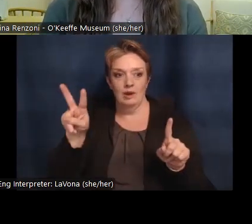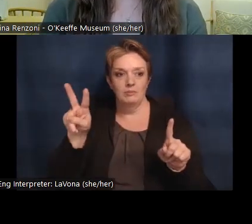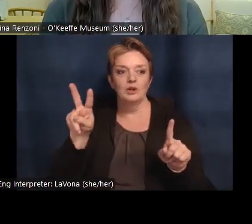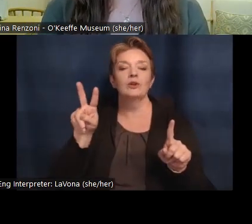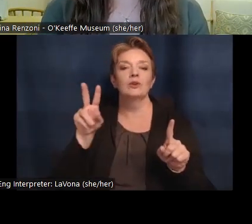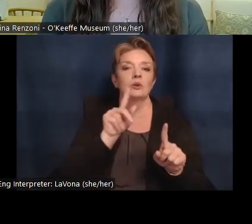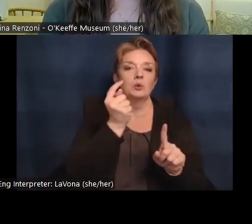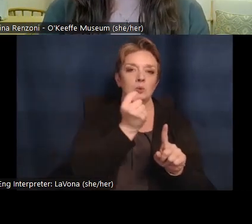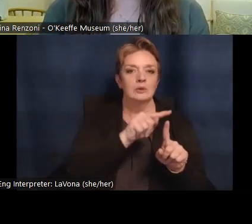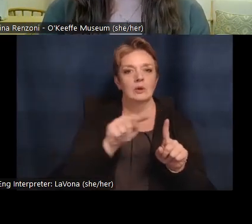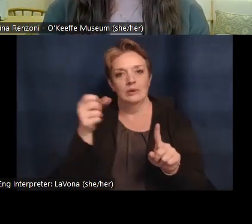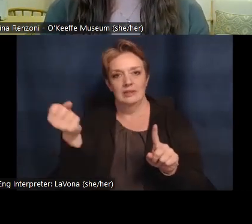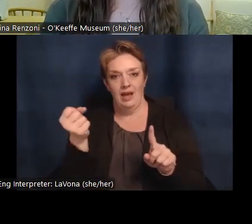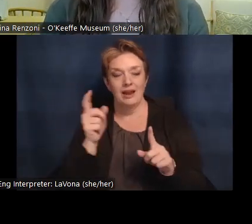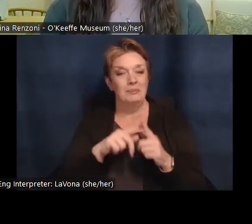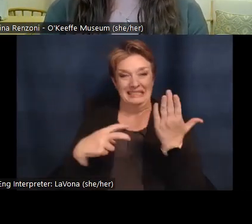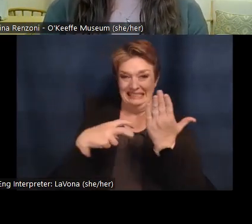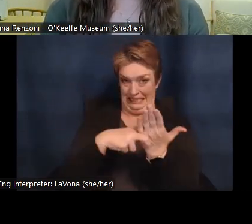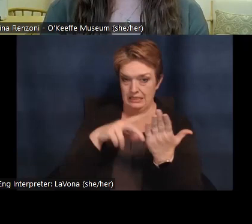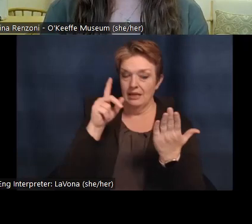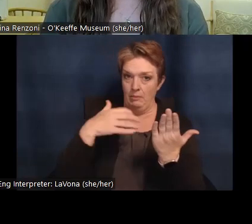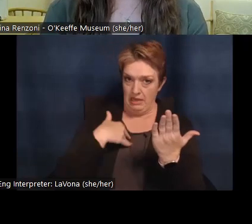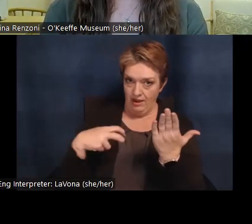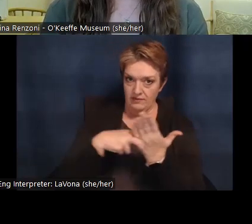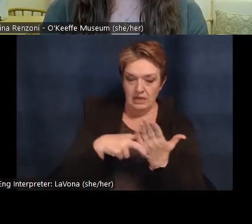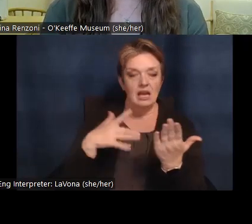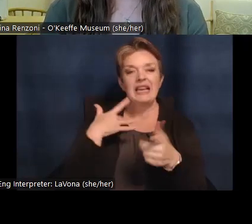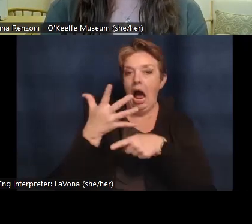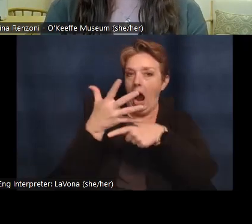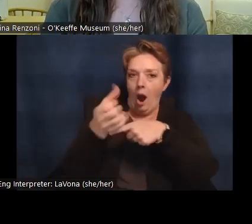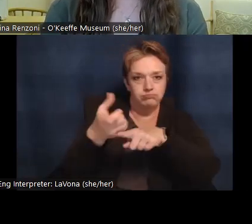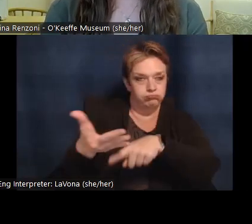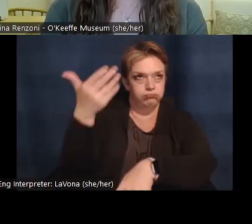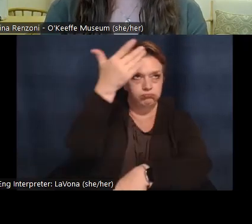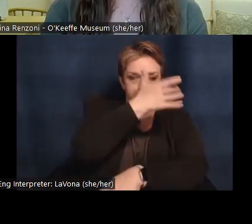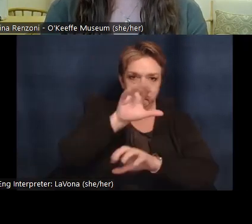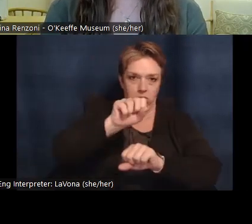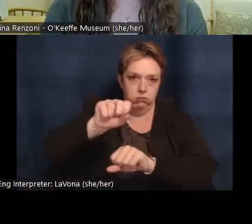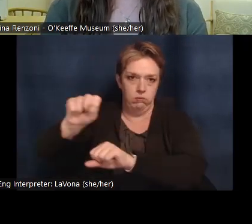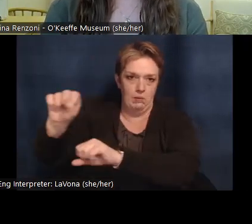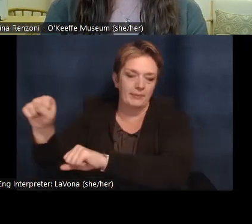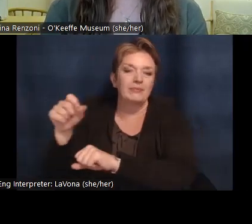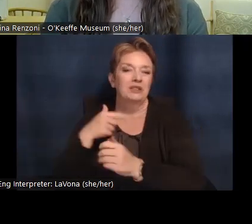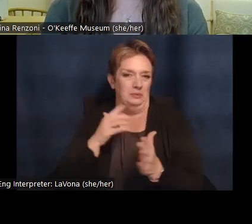so we highly encourage anyone who is interested in visiting to make your reservation ahead of time.